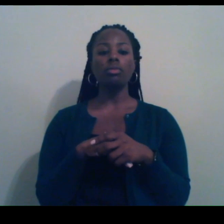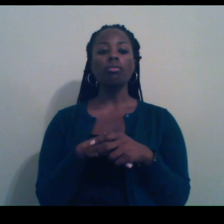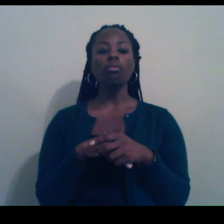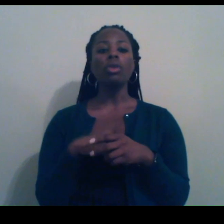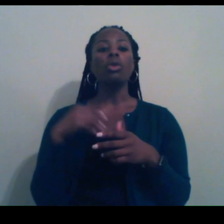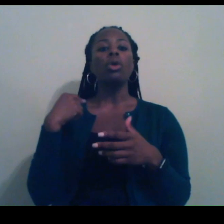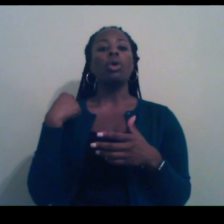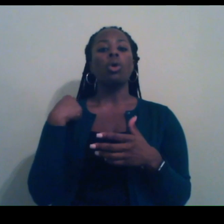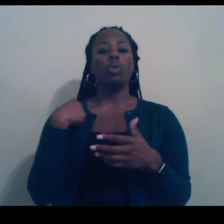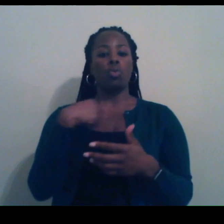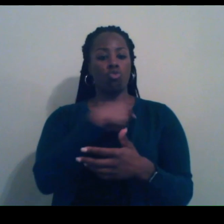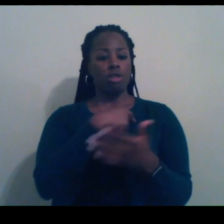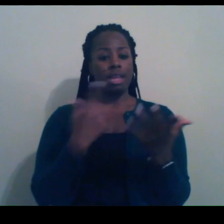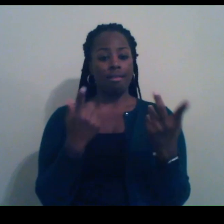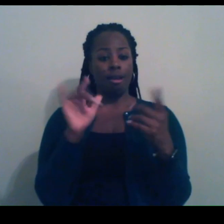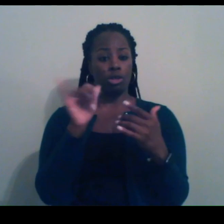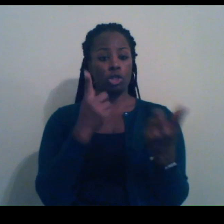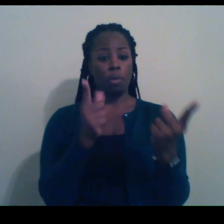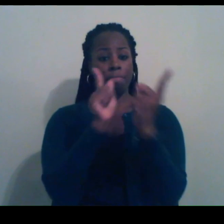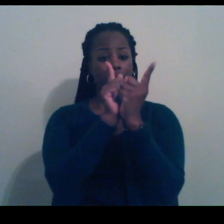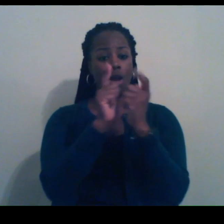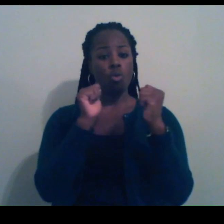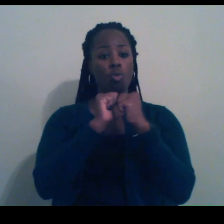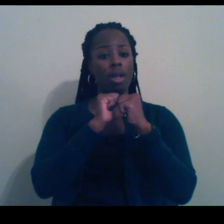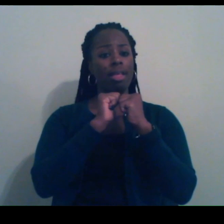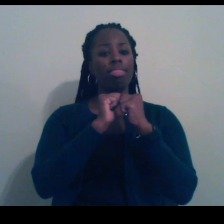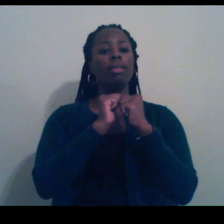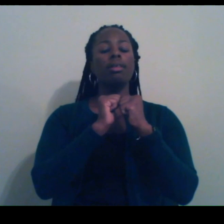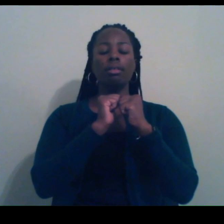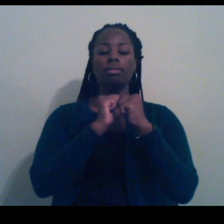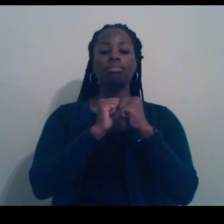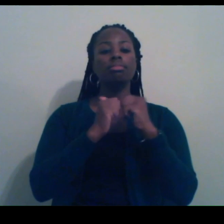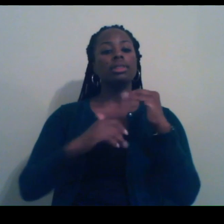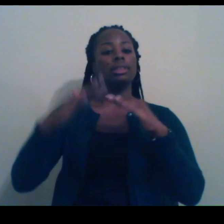top pharmaceutical companies in the country the president spoke to them not